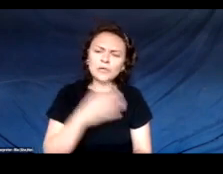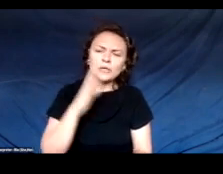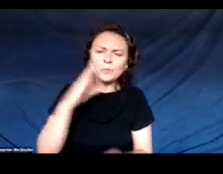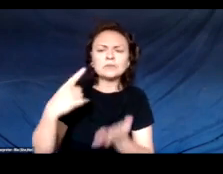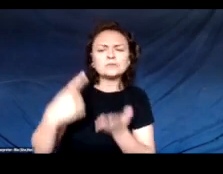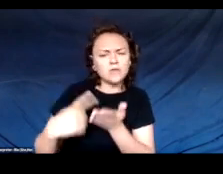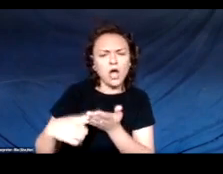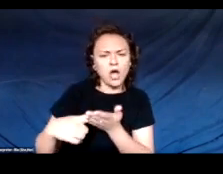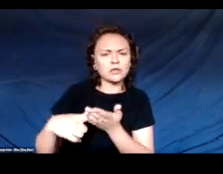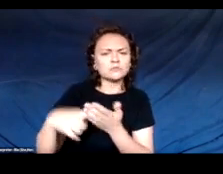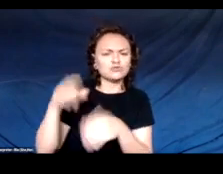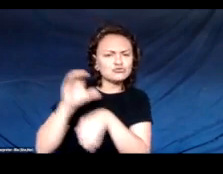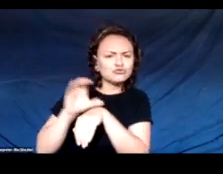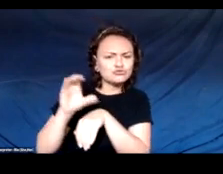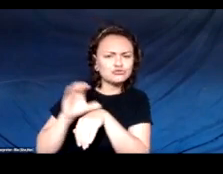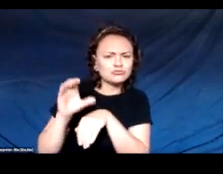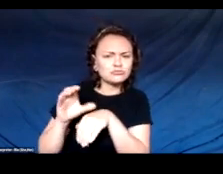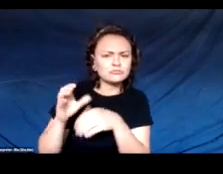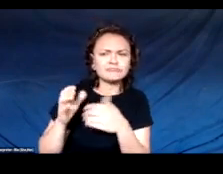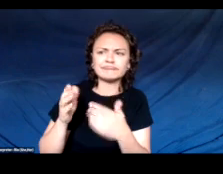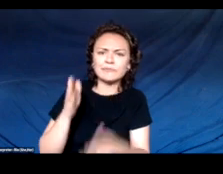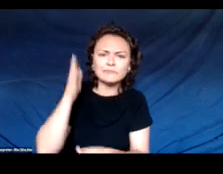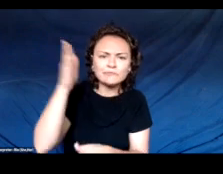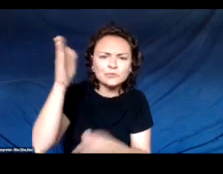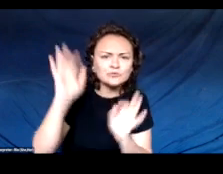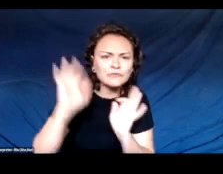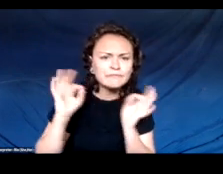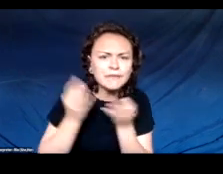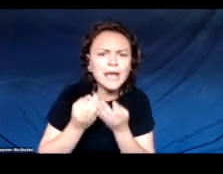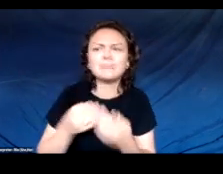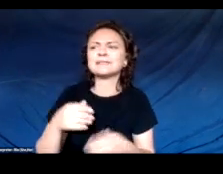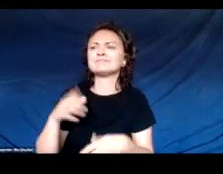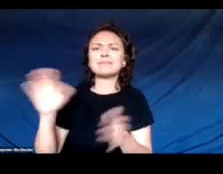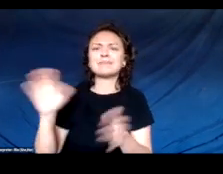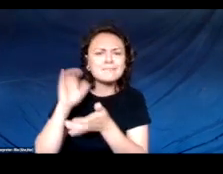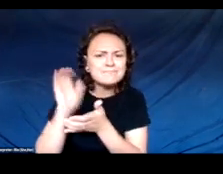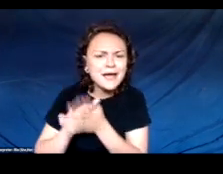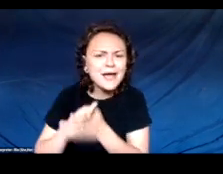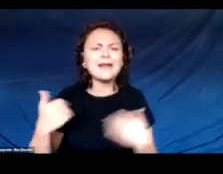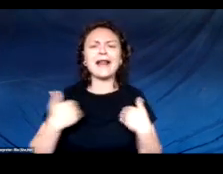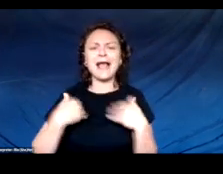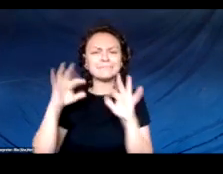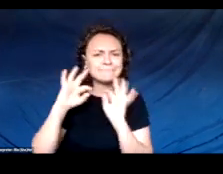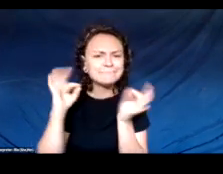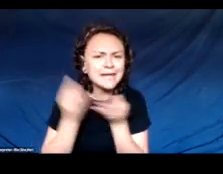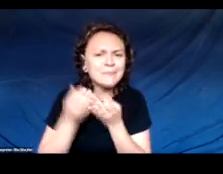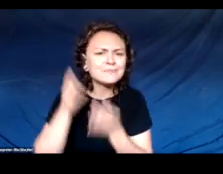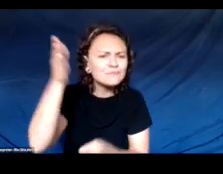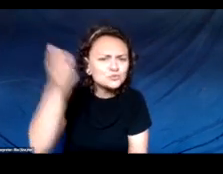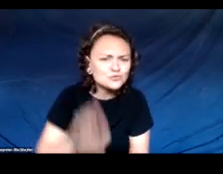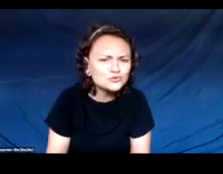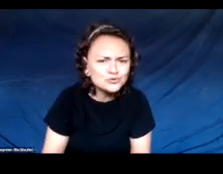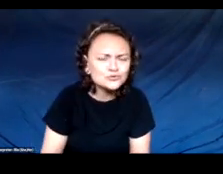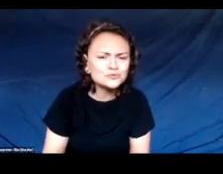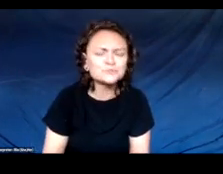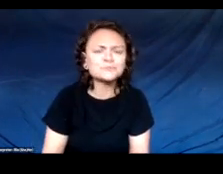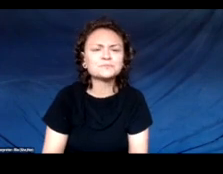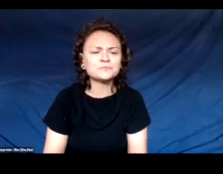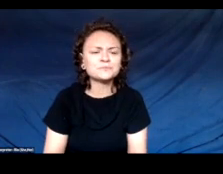raising future families like getting married and having families and everything. Back then when I was